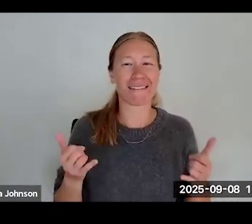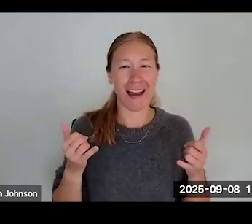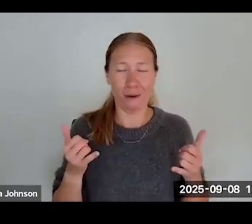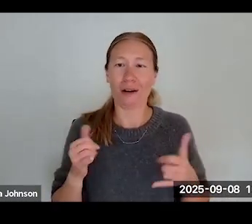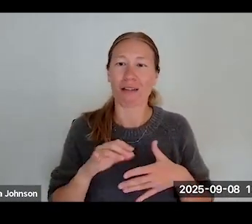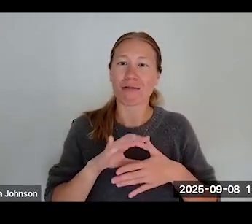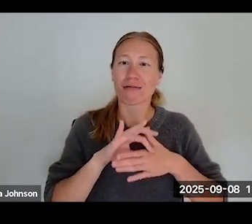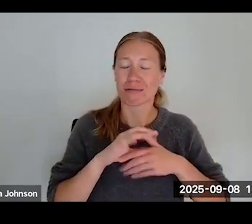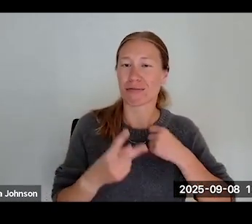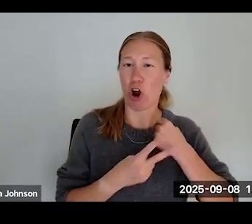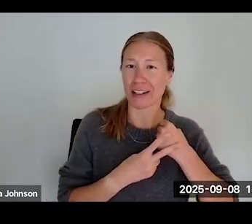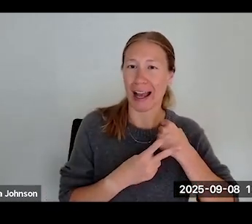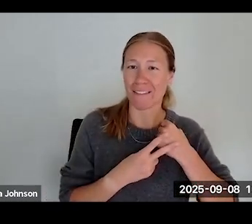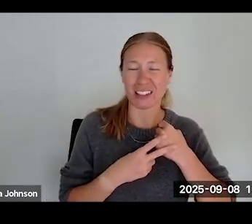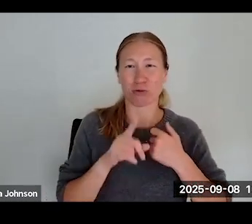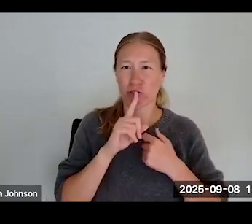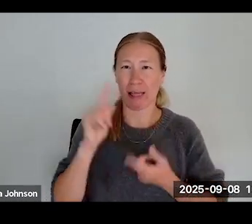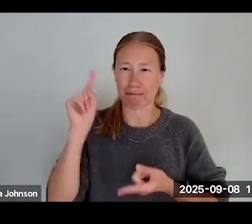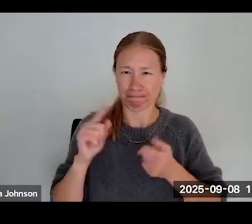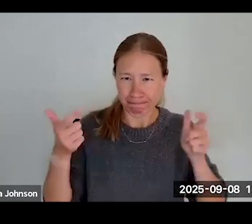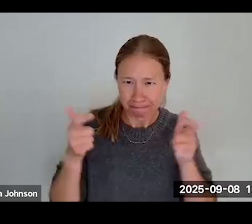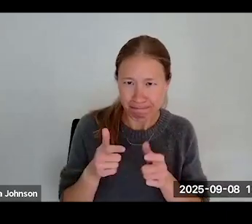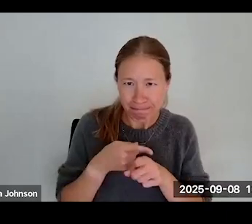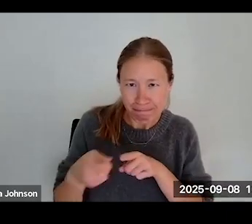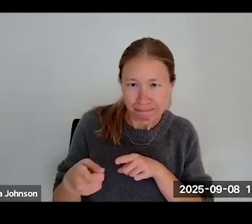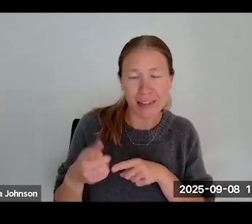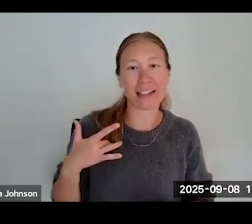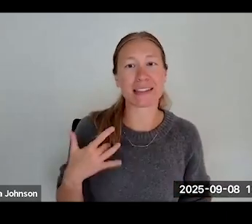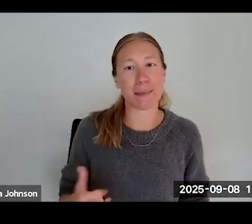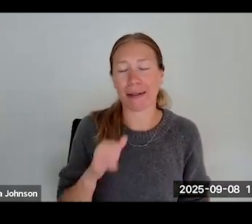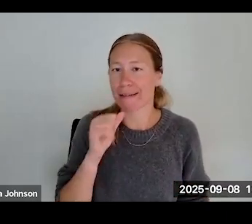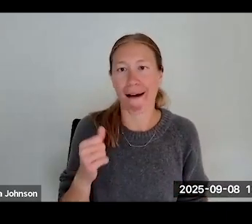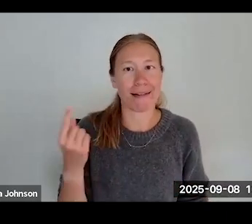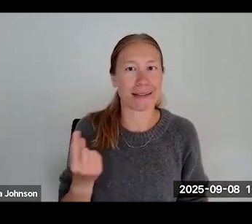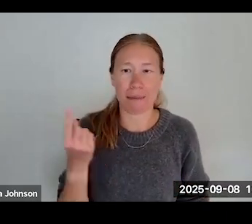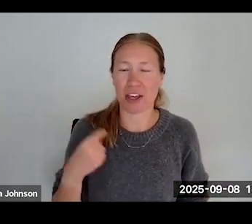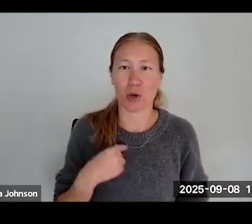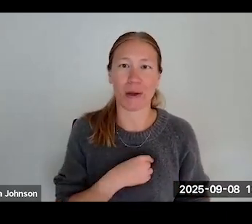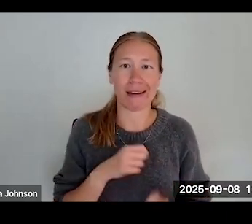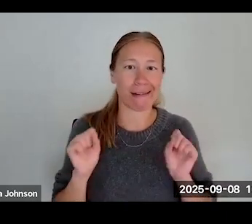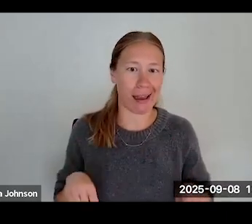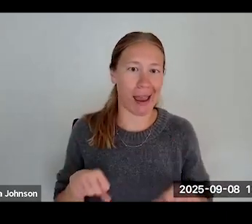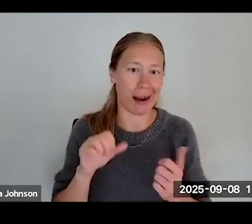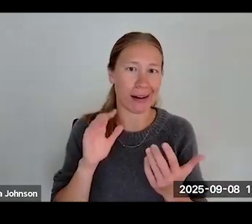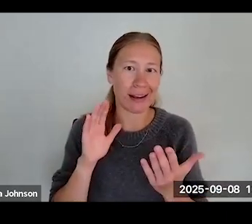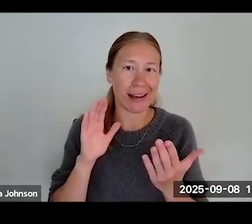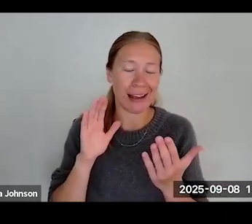is pretty narrow and it's likely not something that we can expect to receive an exception for